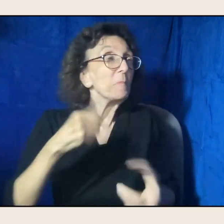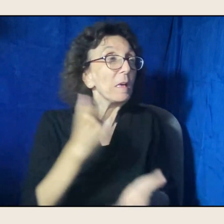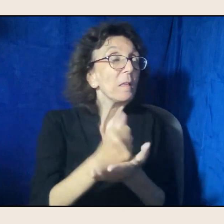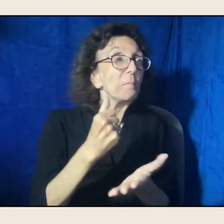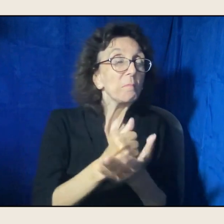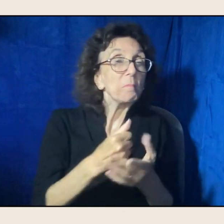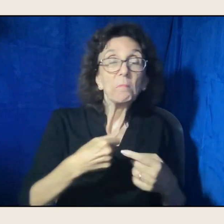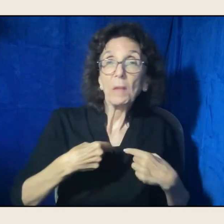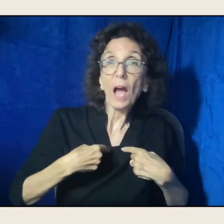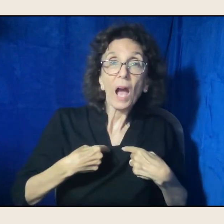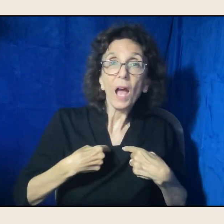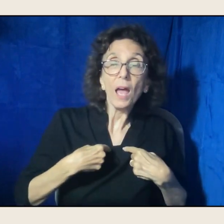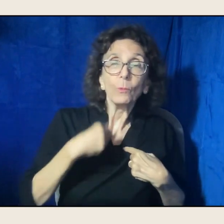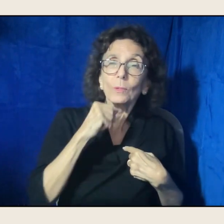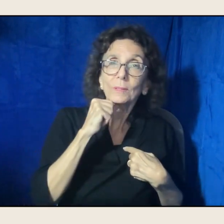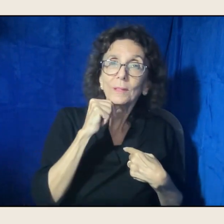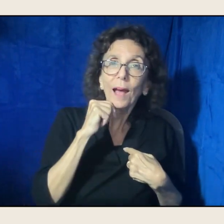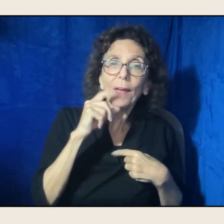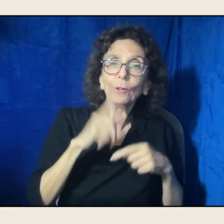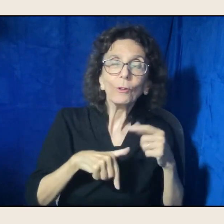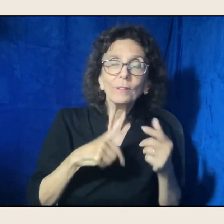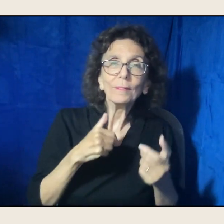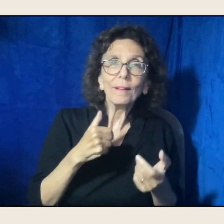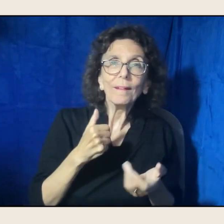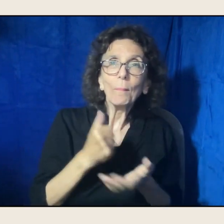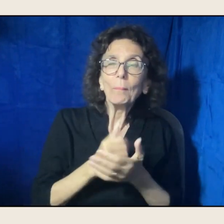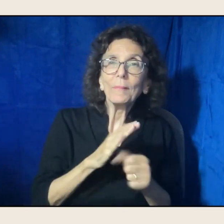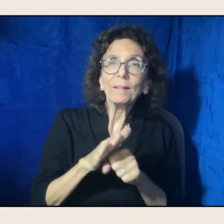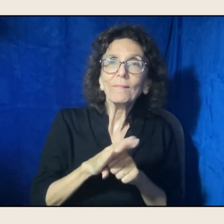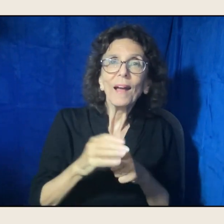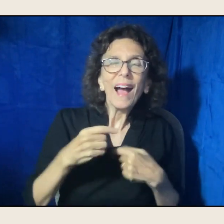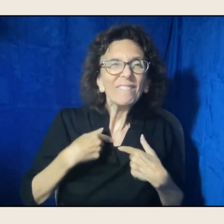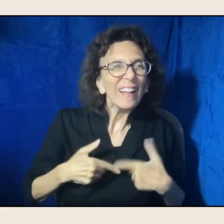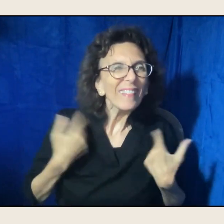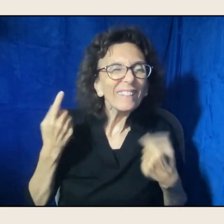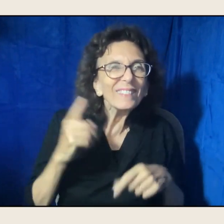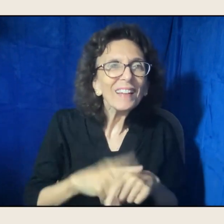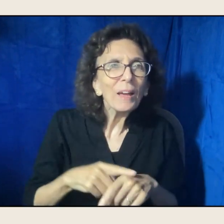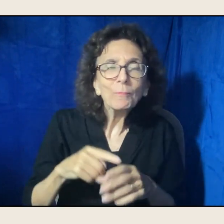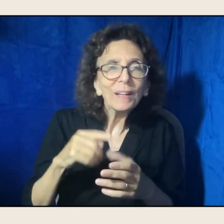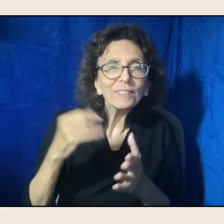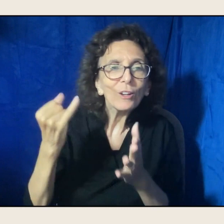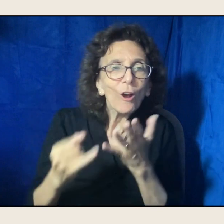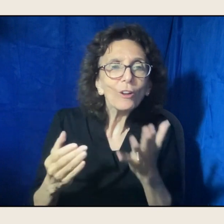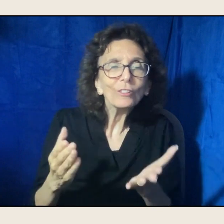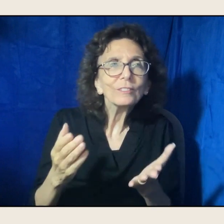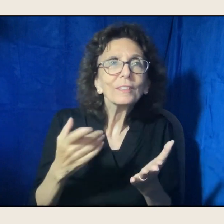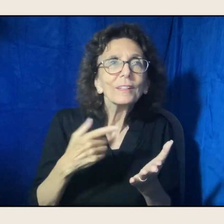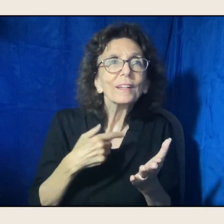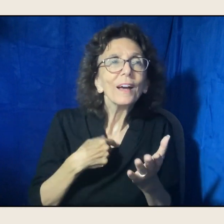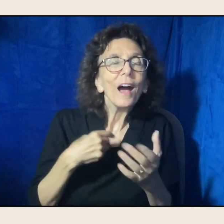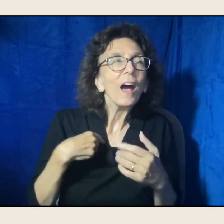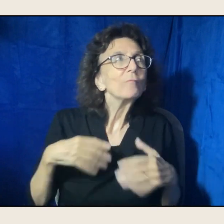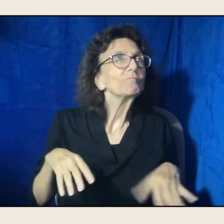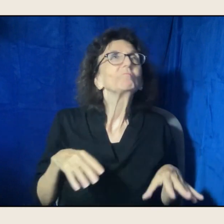And having a lifetime as a conceptual artist to say, and it wasn't the destruction. It was more the listening to people